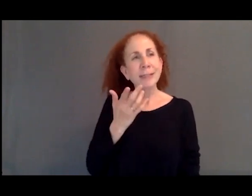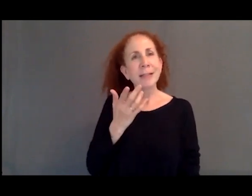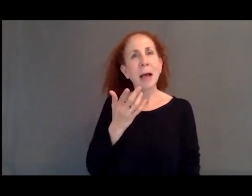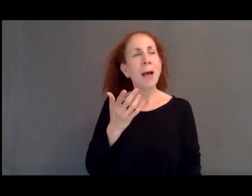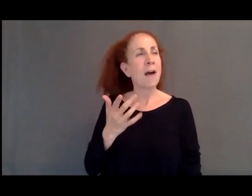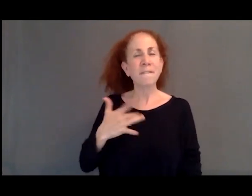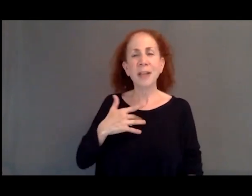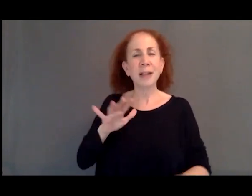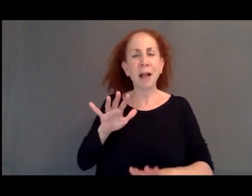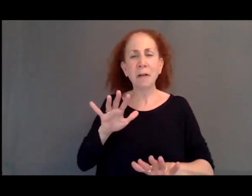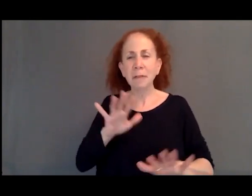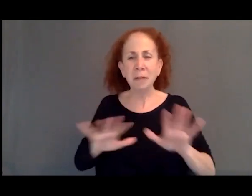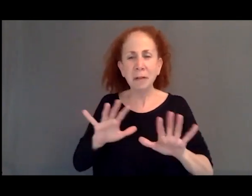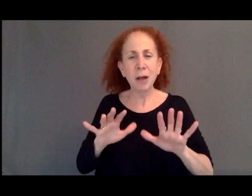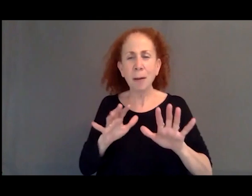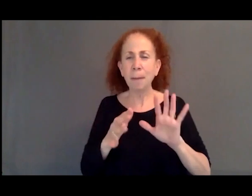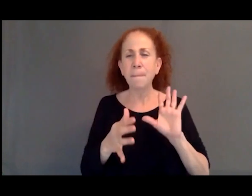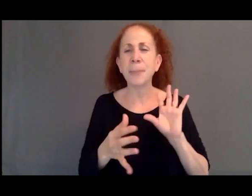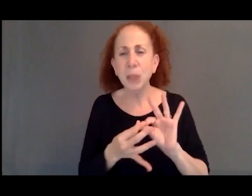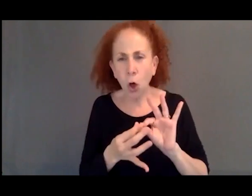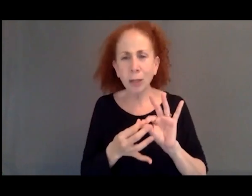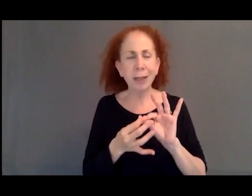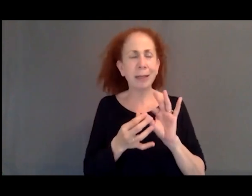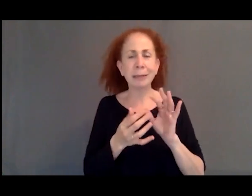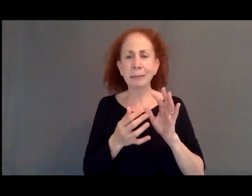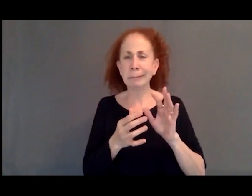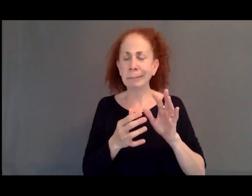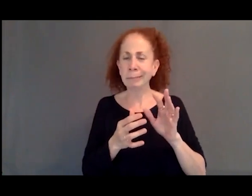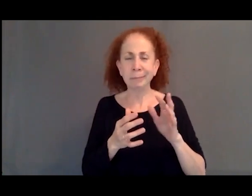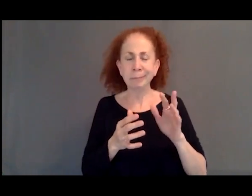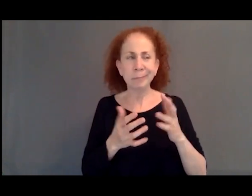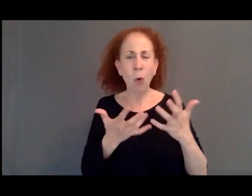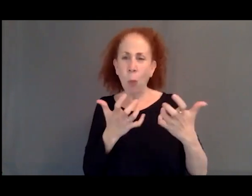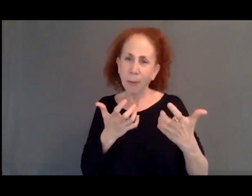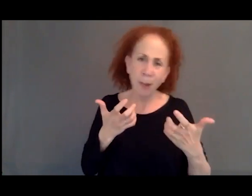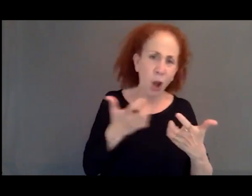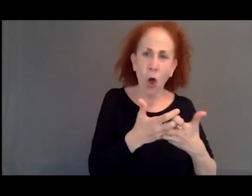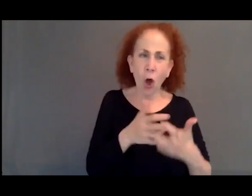of belonging, of trying-- the feeling of wanting to belong to something